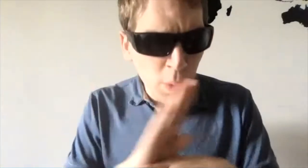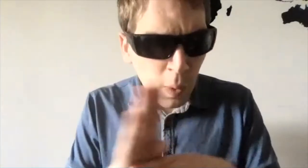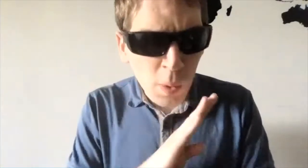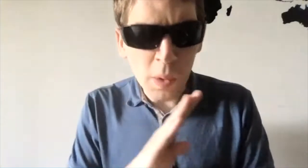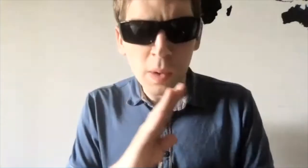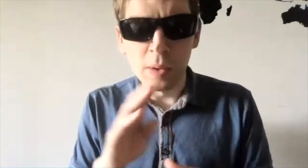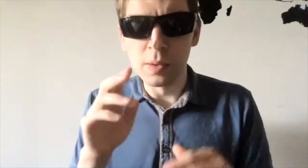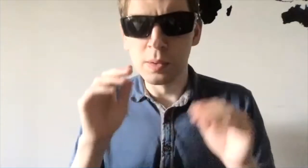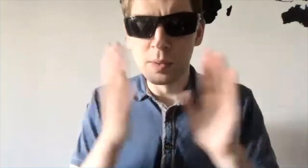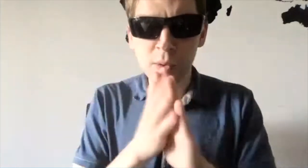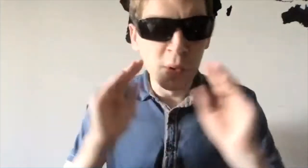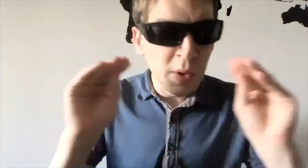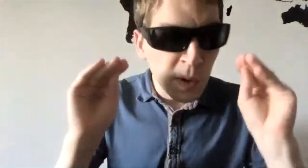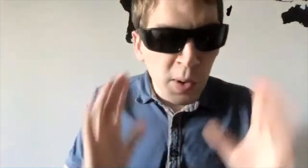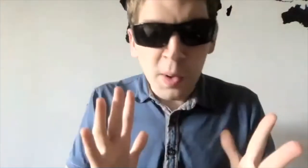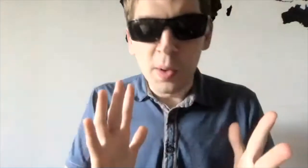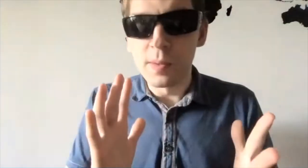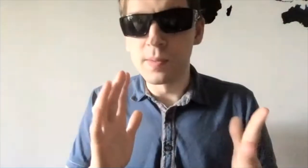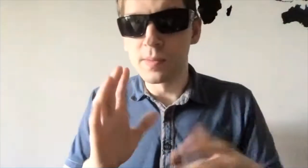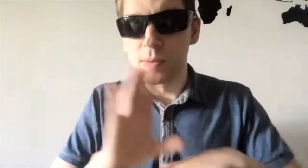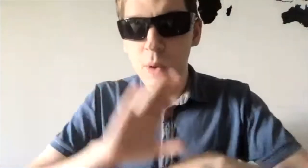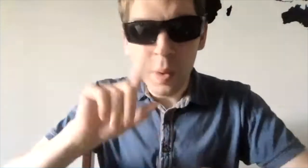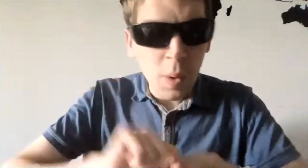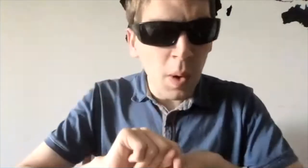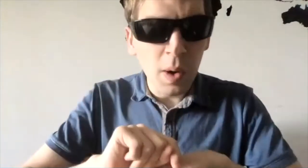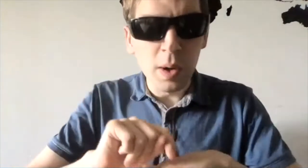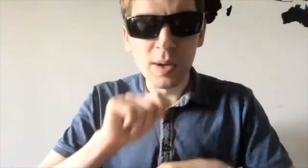(Jason) Setting up a business on my own I've learned so much.